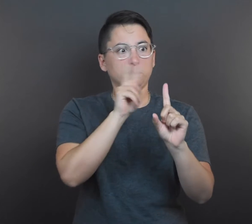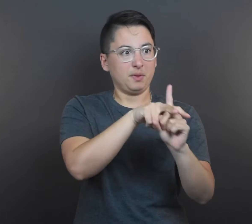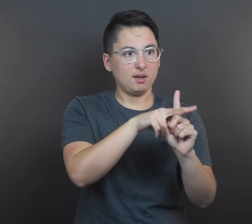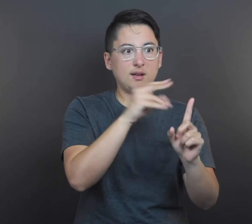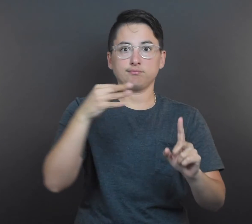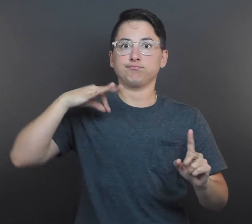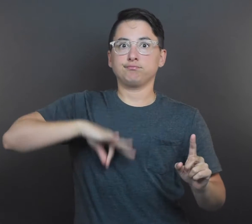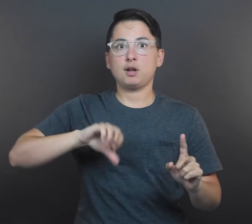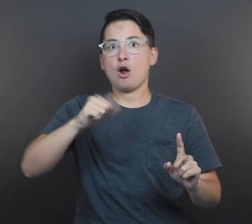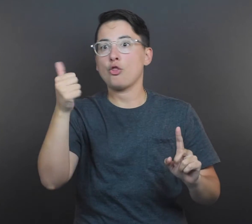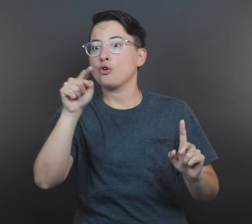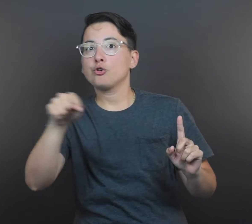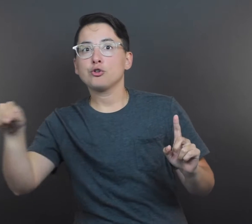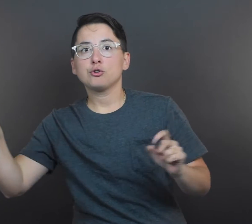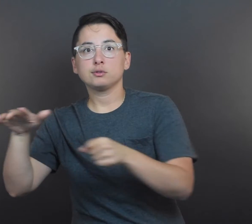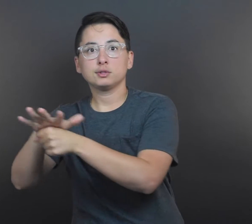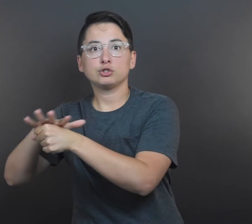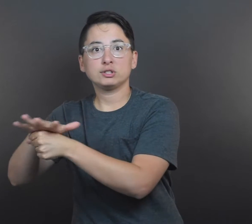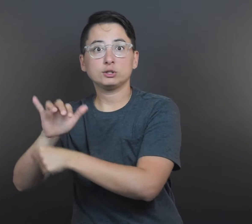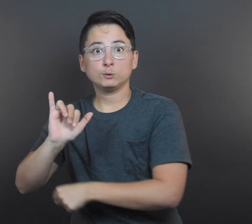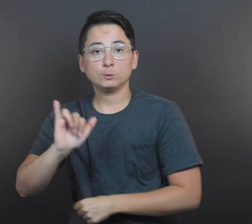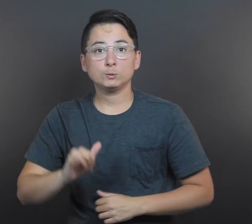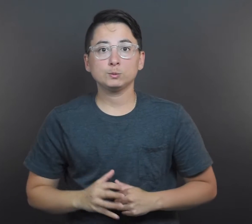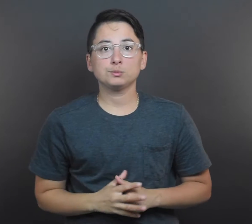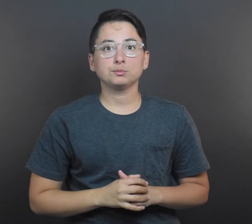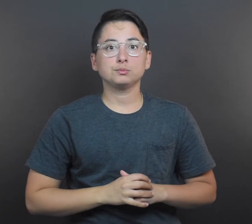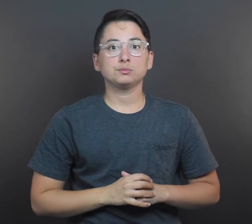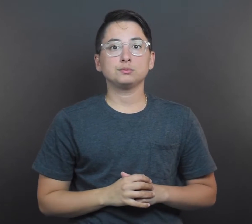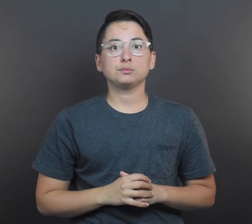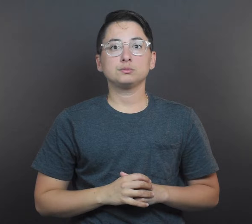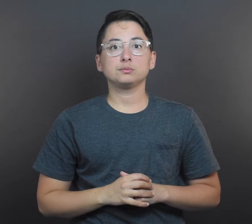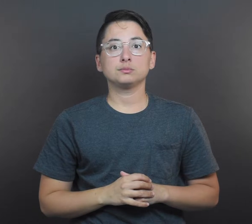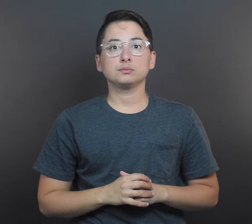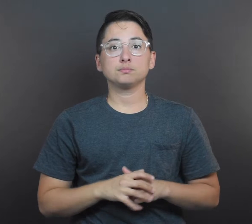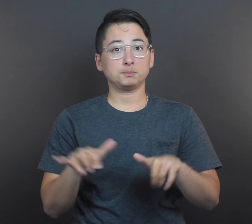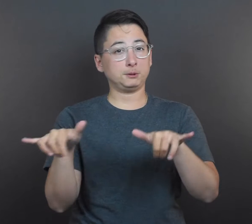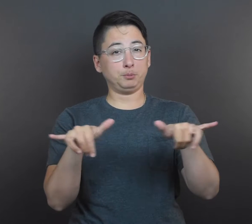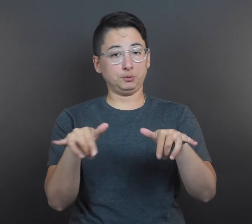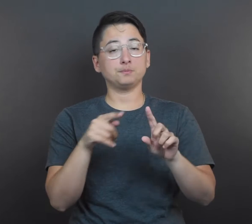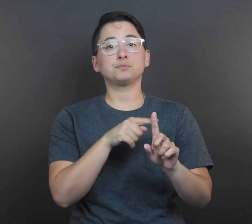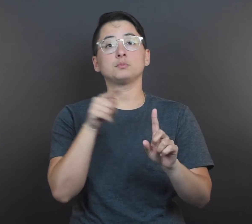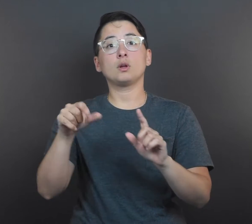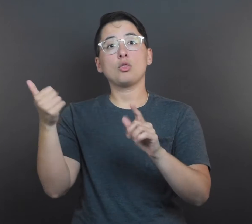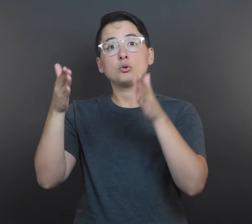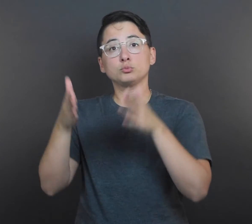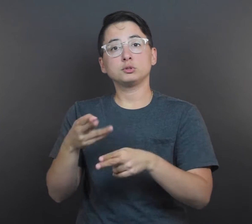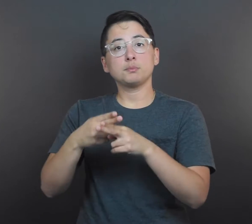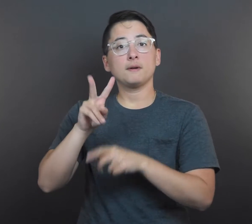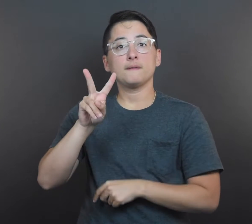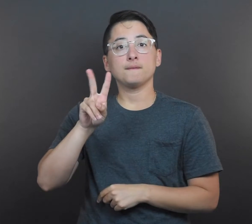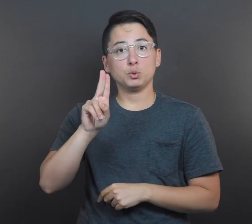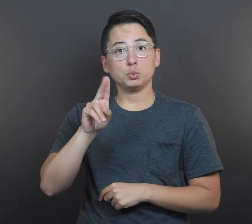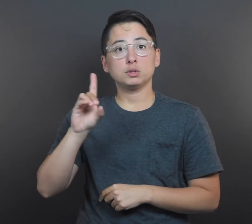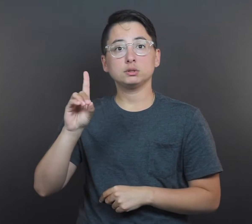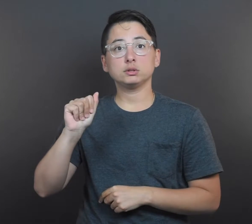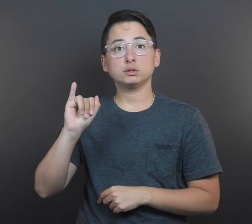Similarly, Vu Dai, CCC supervisor, observed how there is still room to develop more